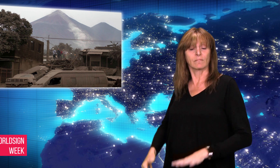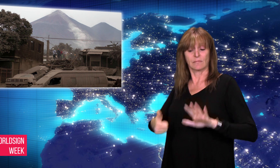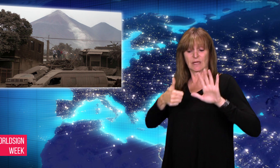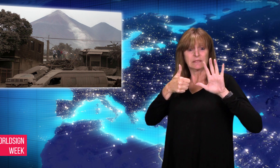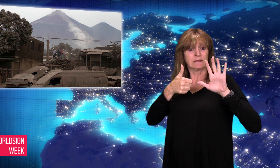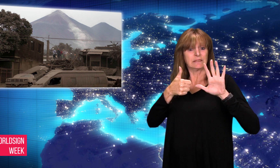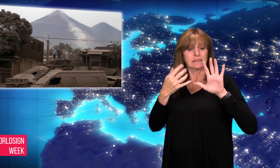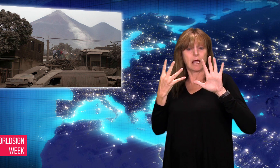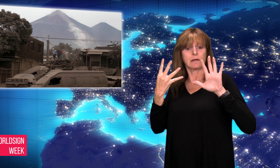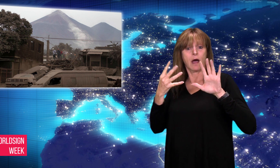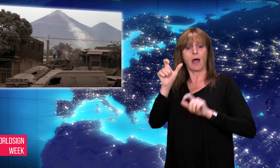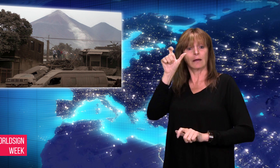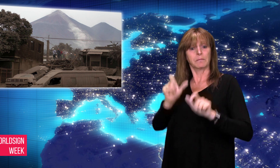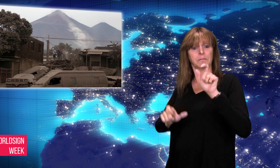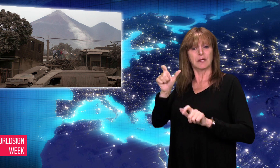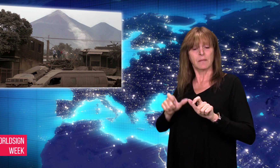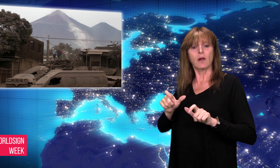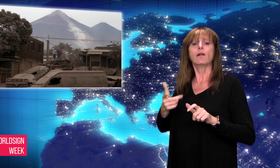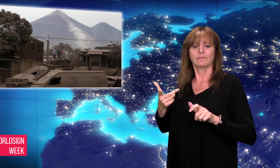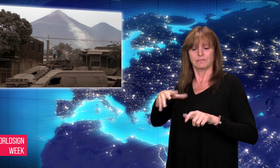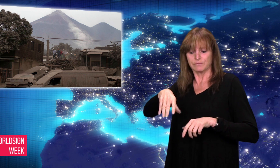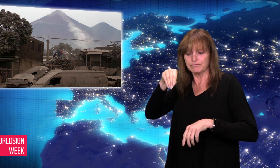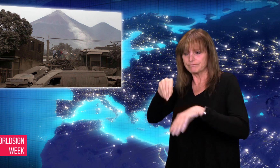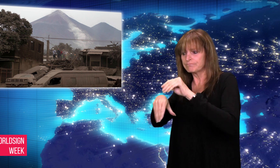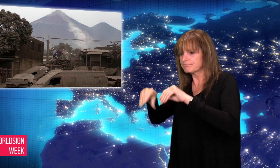people earlier of a minor eruption,